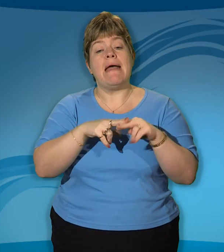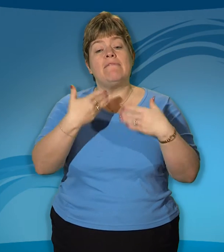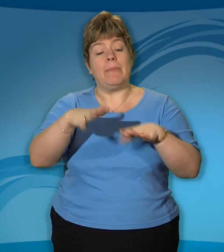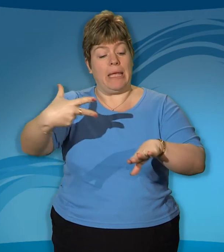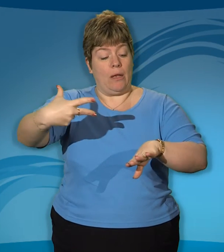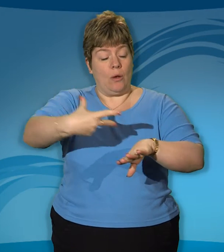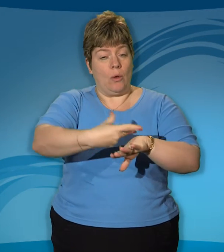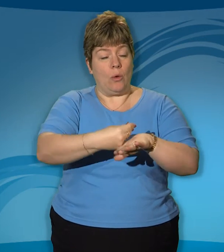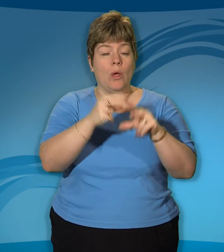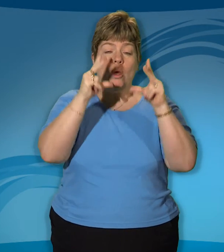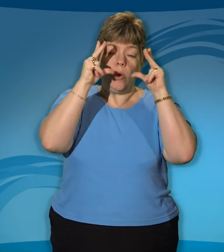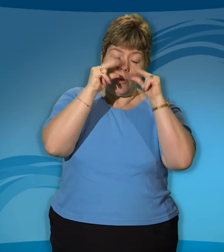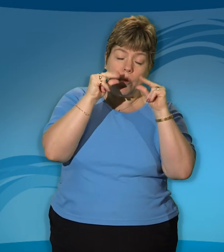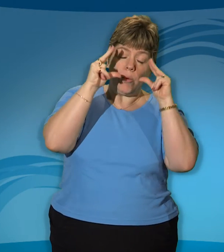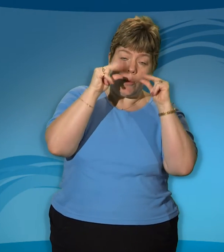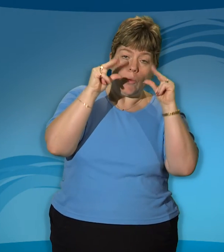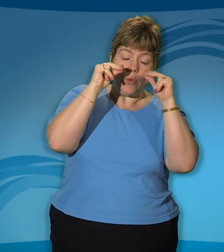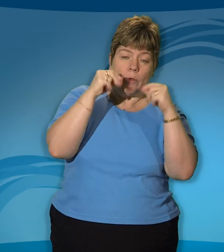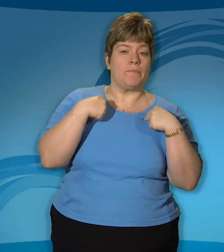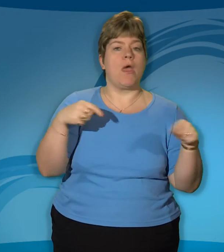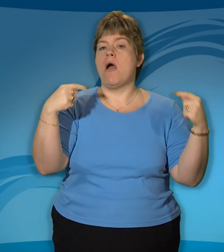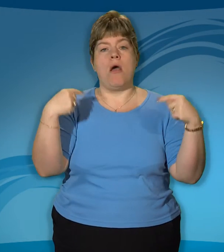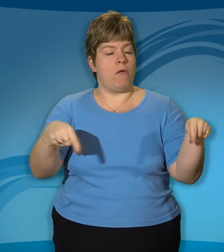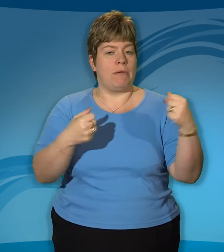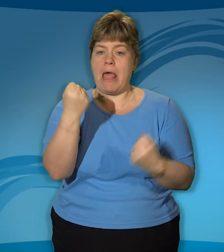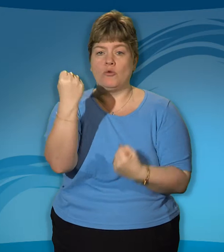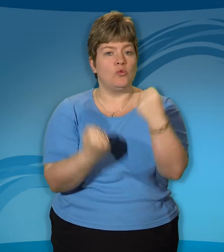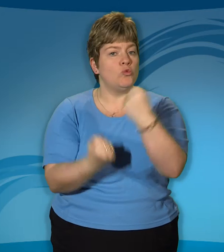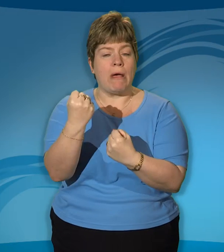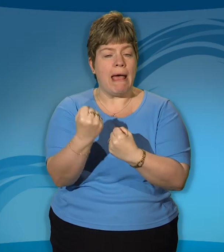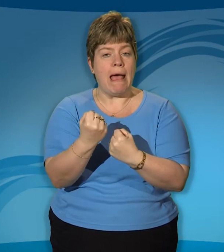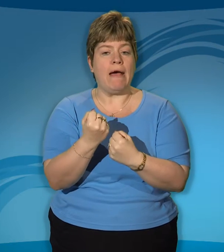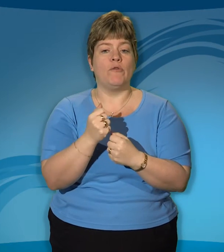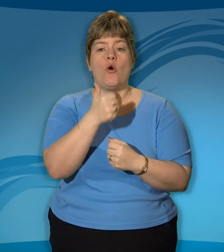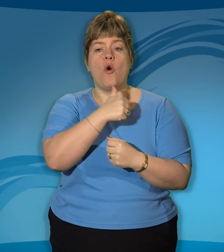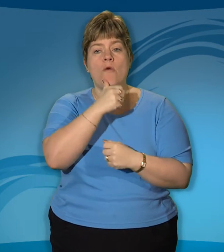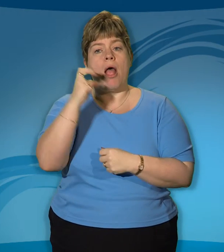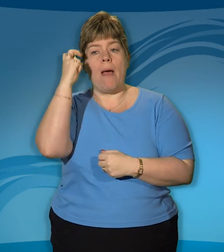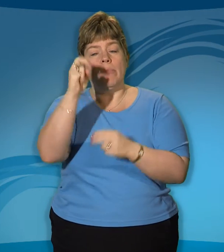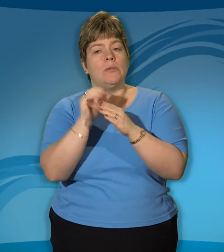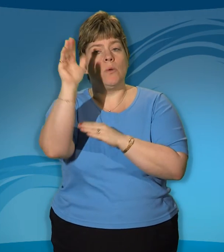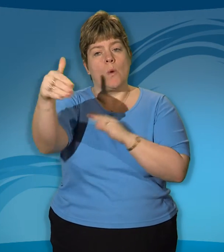If you have a sedative injection, you must not drive or go home by public transport.